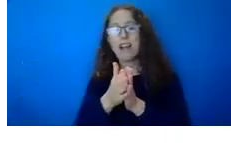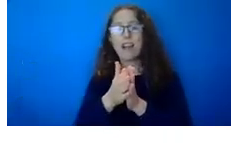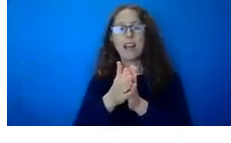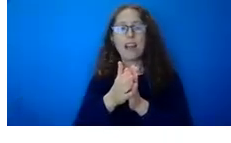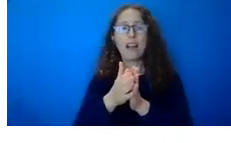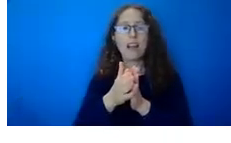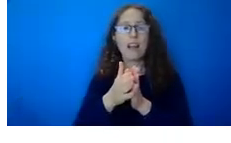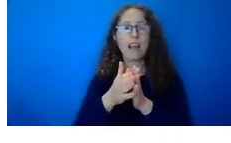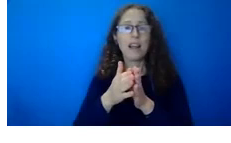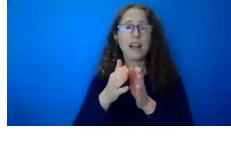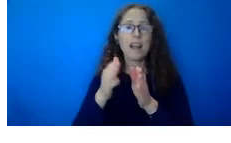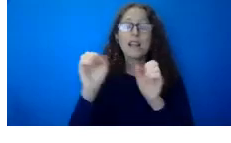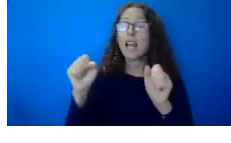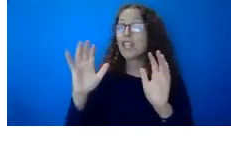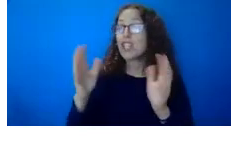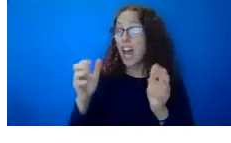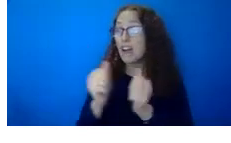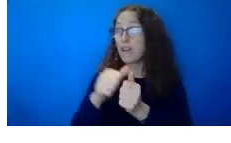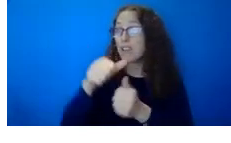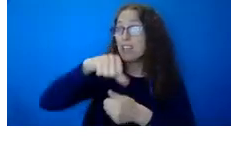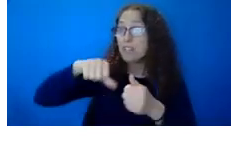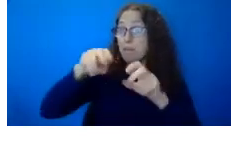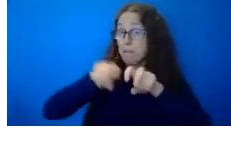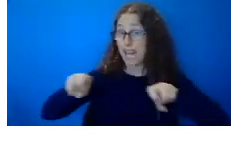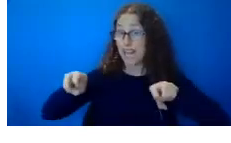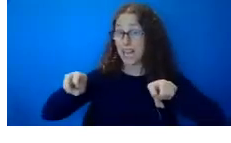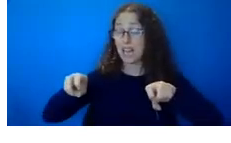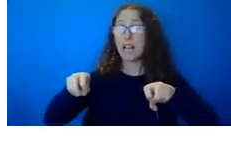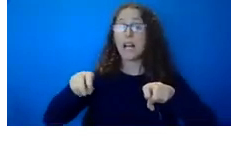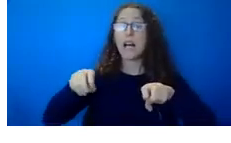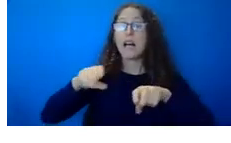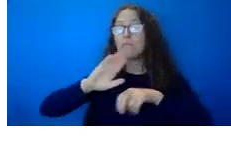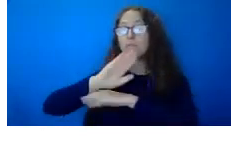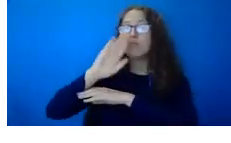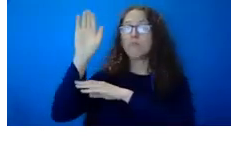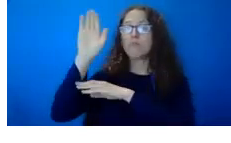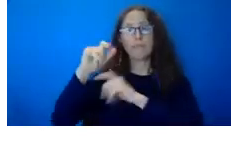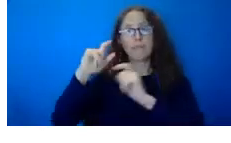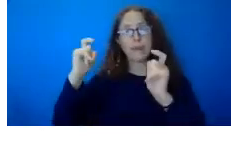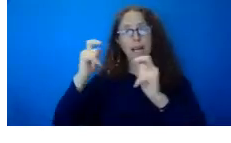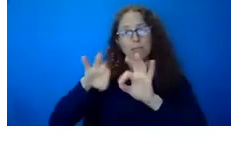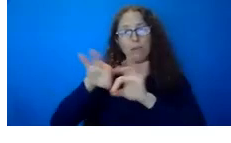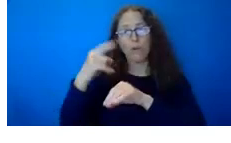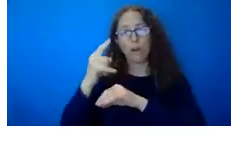FUNCTIONS. YOUR SCREEN SHOULD LOOK SOMEWHAT LIKE THIS. AUDIO SETTINGS ARE OVER ON THE SIDE